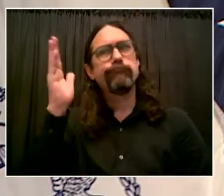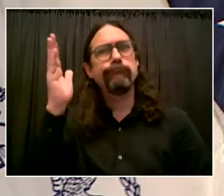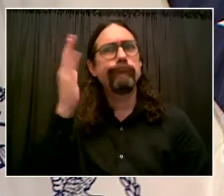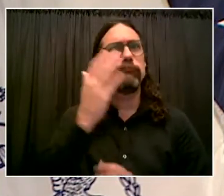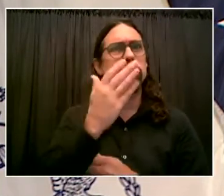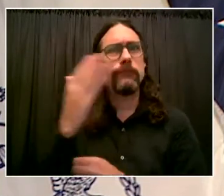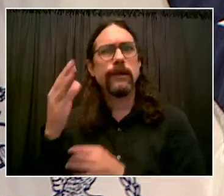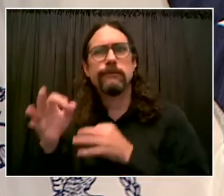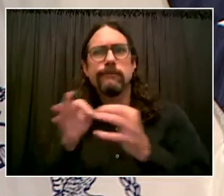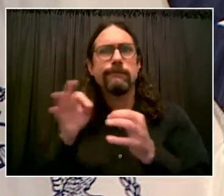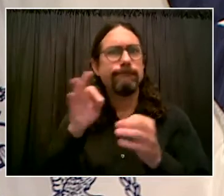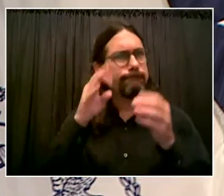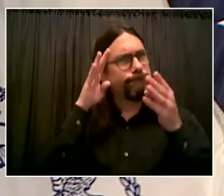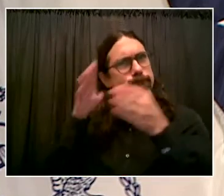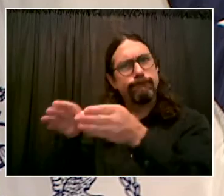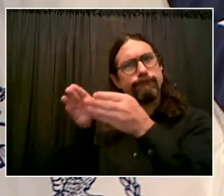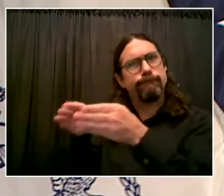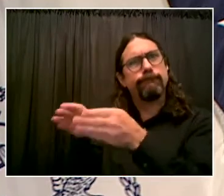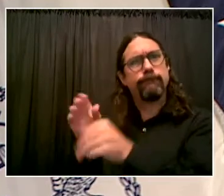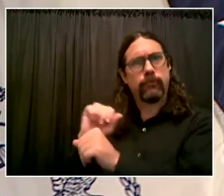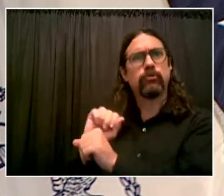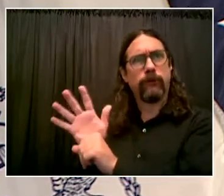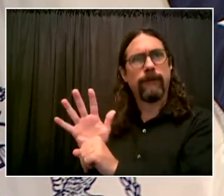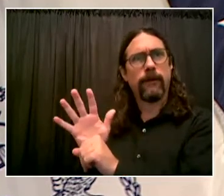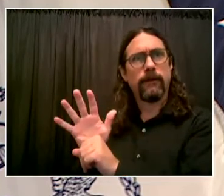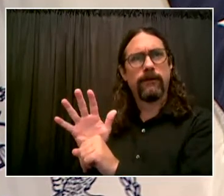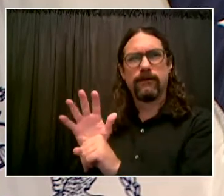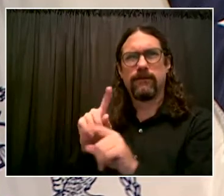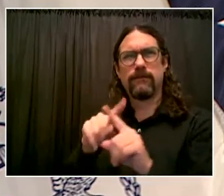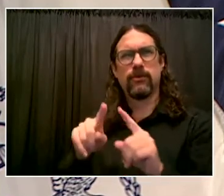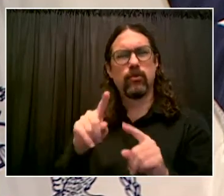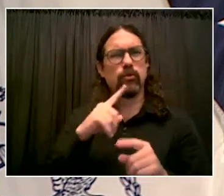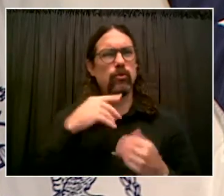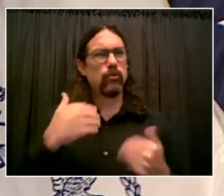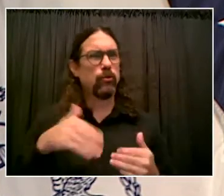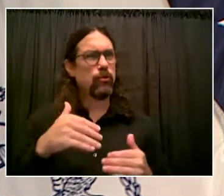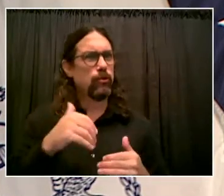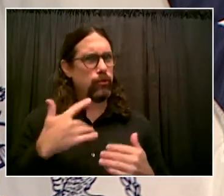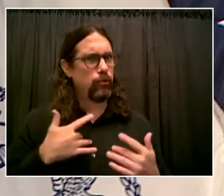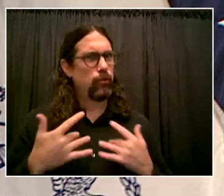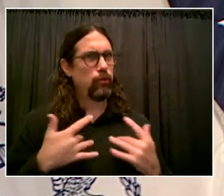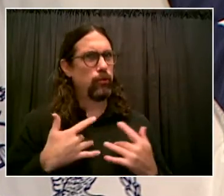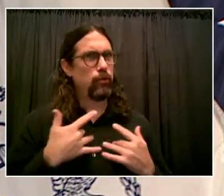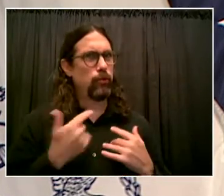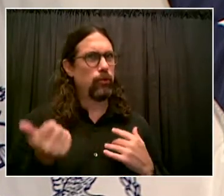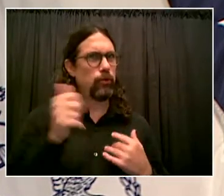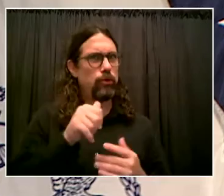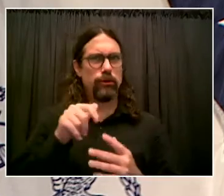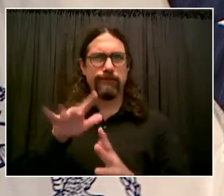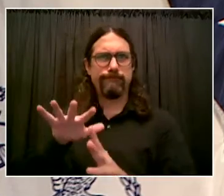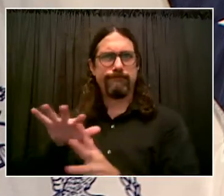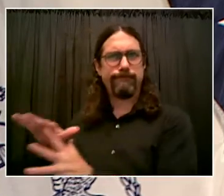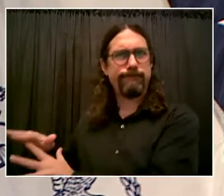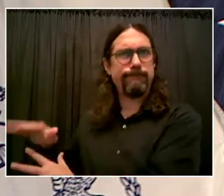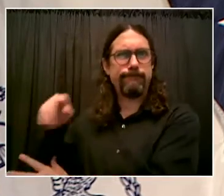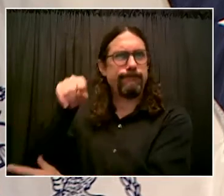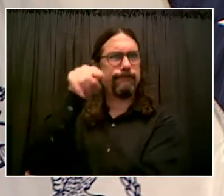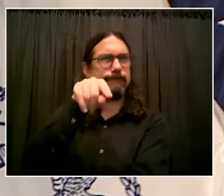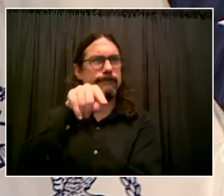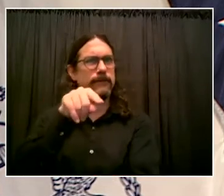THE FIGHT